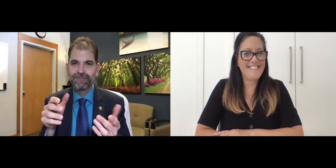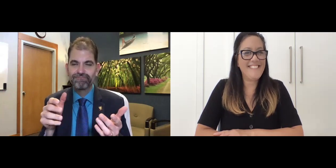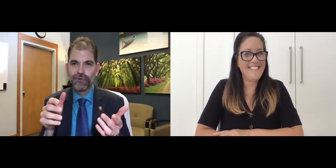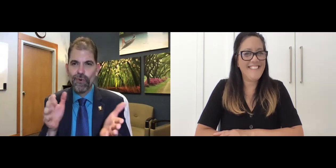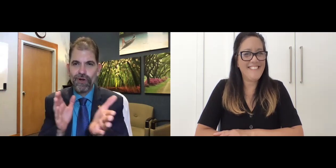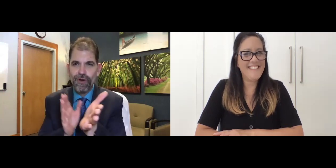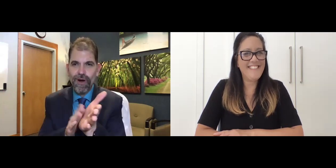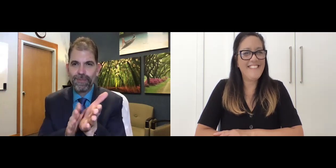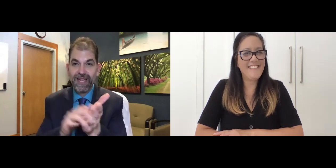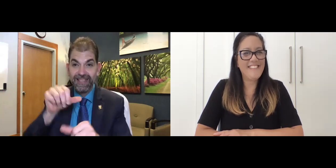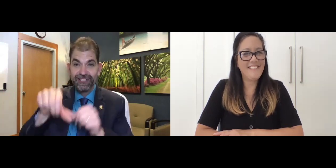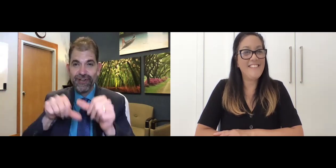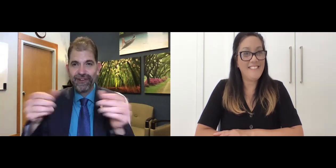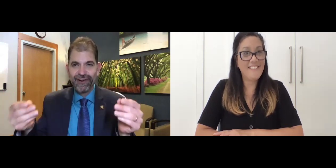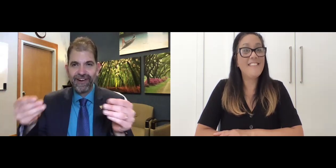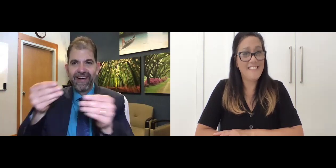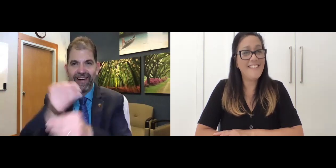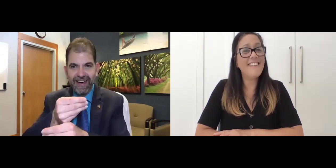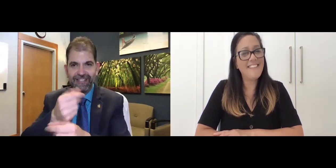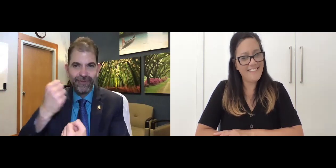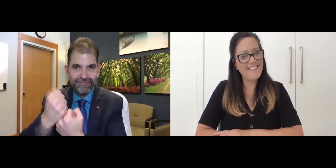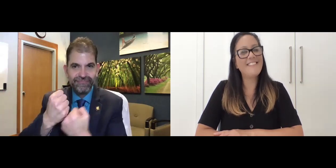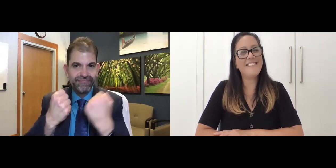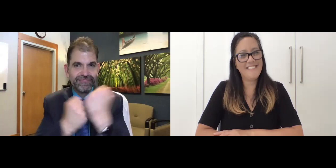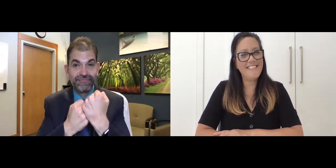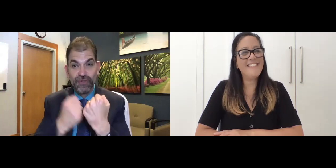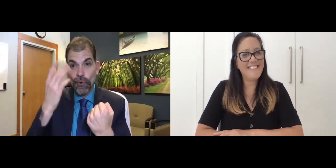service. We started to complement one